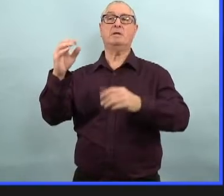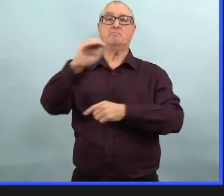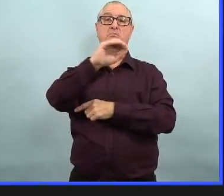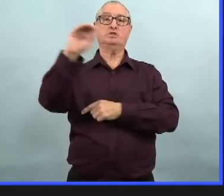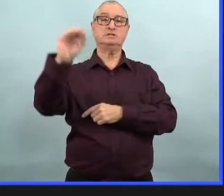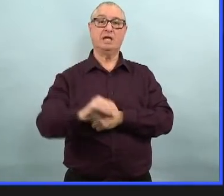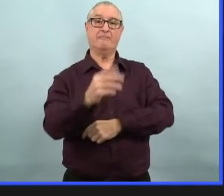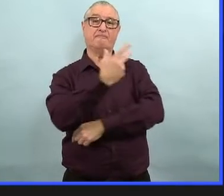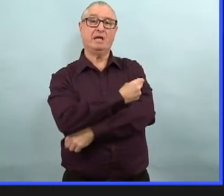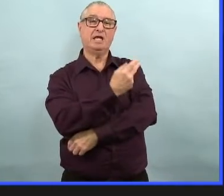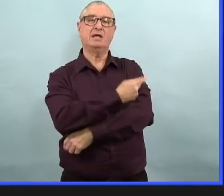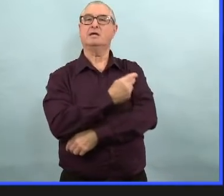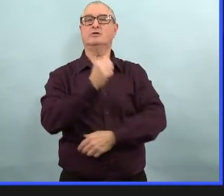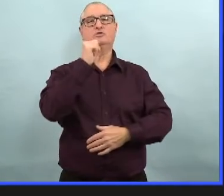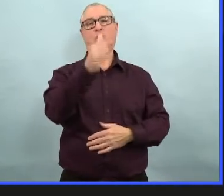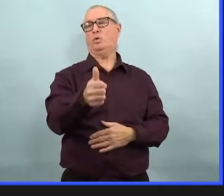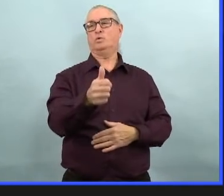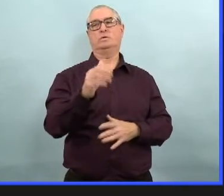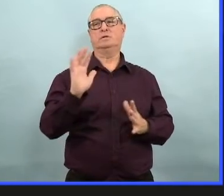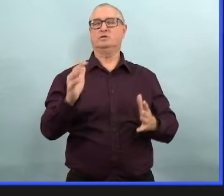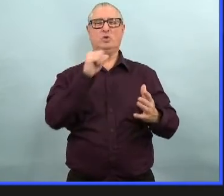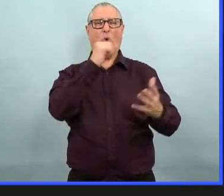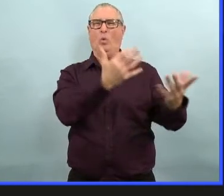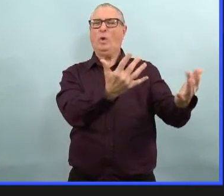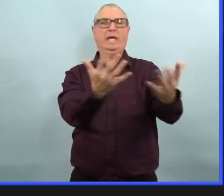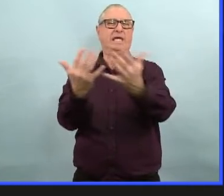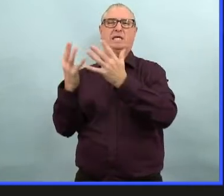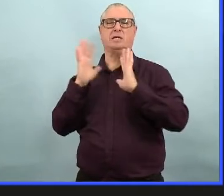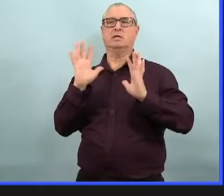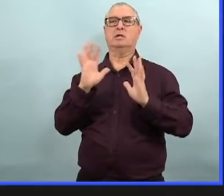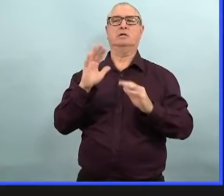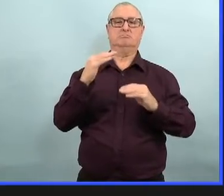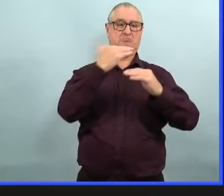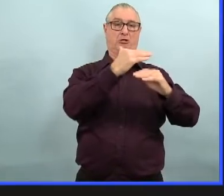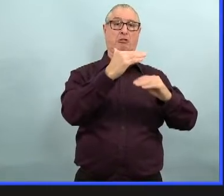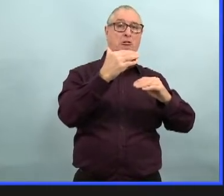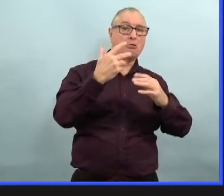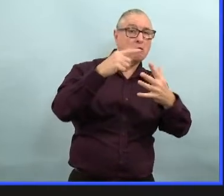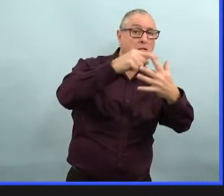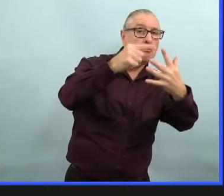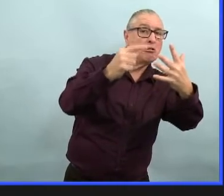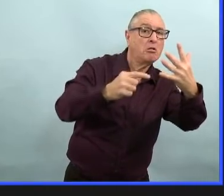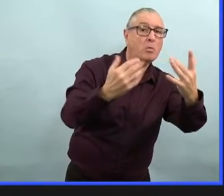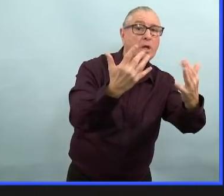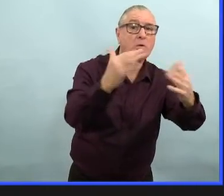uh hi it's dylan from the winnipeg free press dr russon can you please clarify your comments about